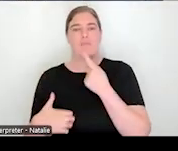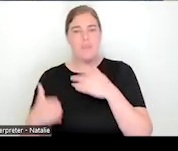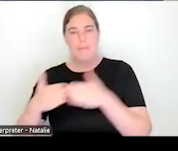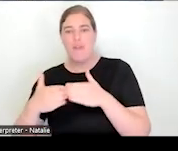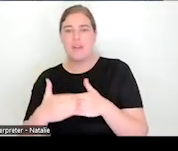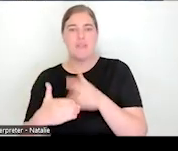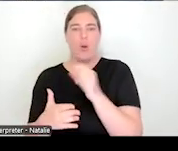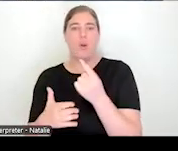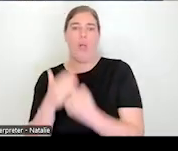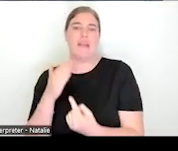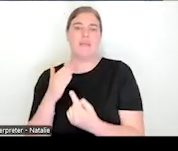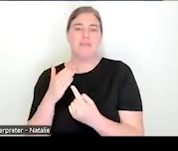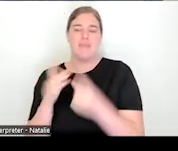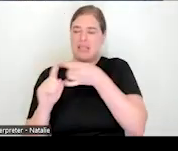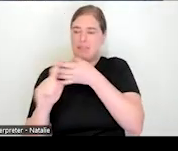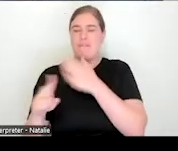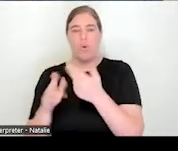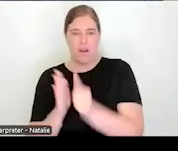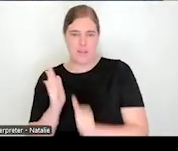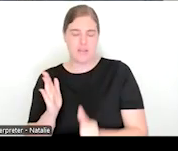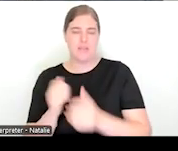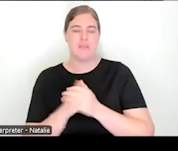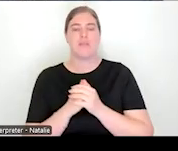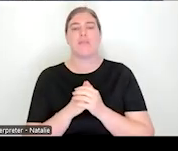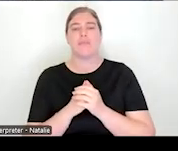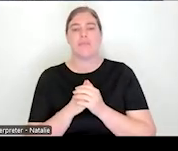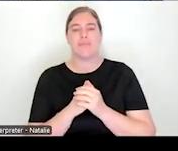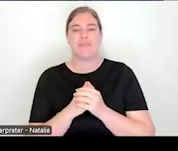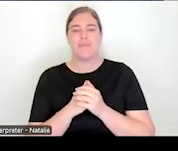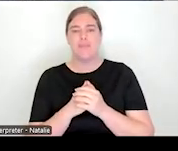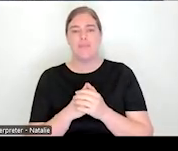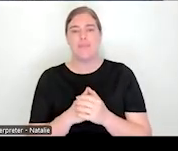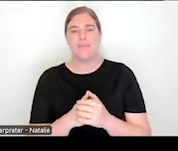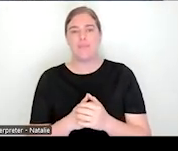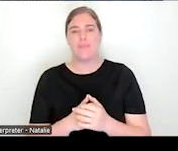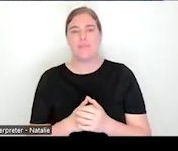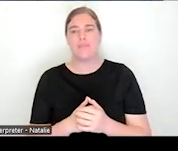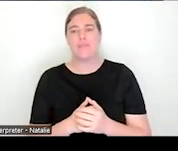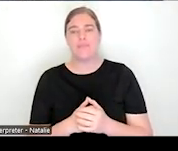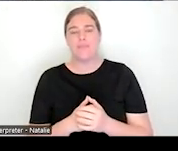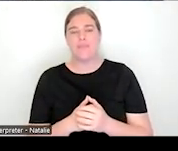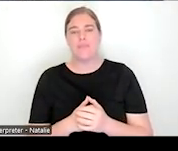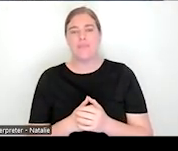are considered as that work happens. As I mentioned, there are other